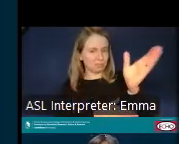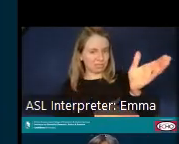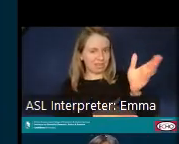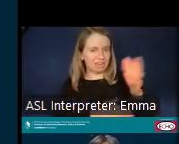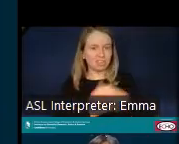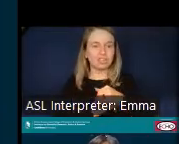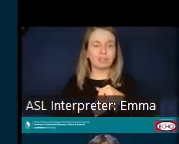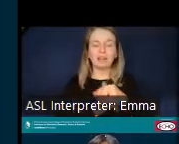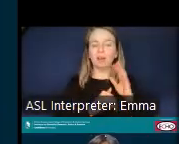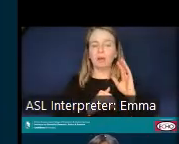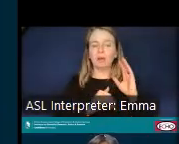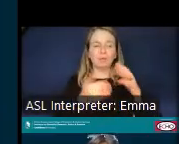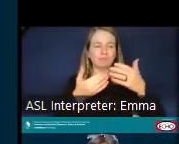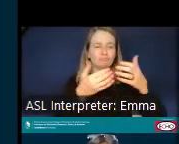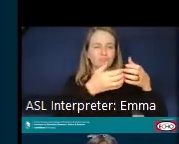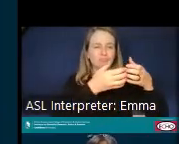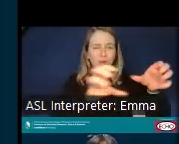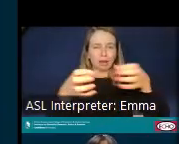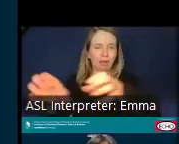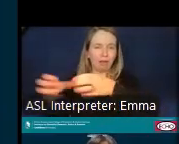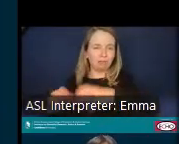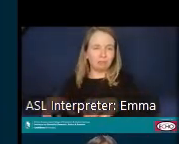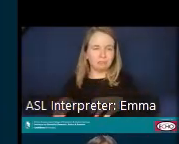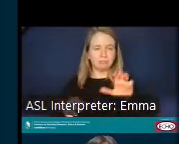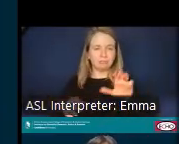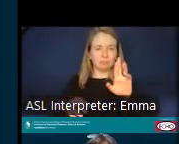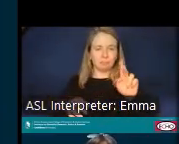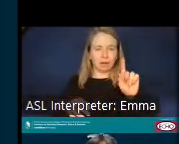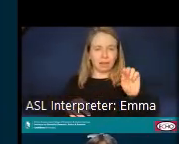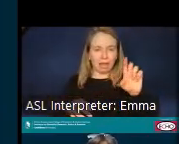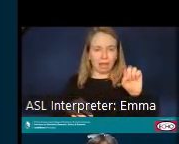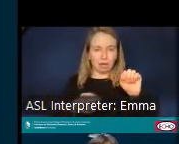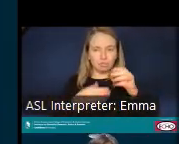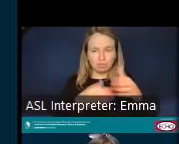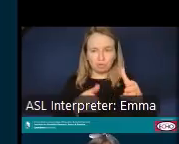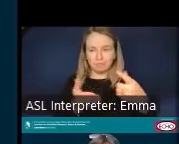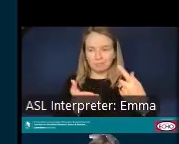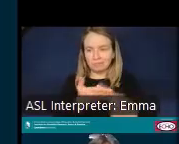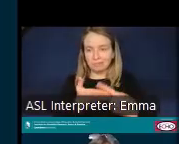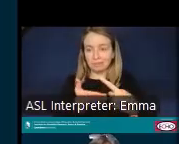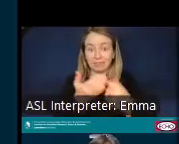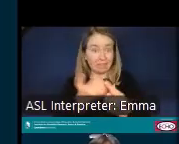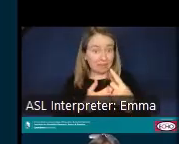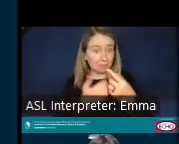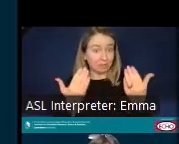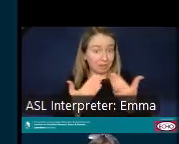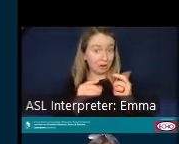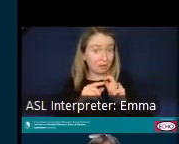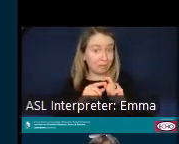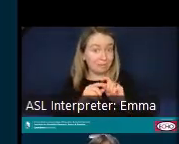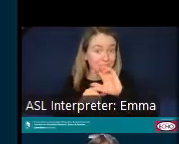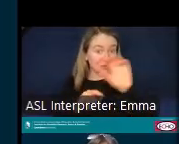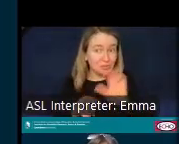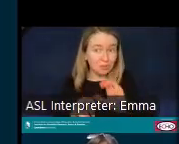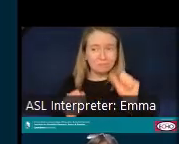break out into small breakout rooms where we discuss it, because everybody on this call has such amazing ideas and